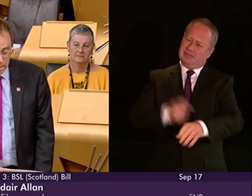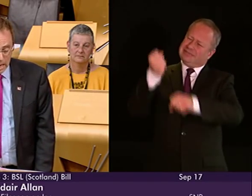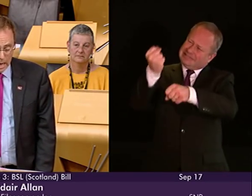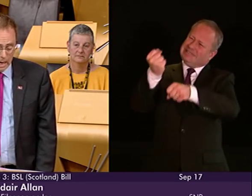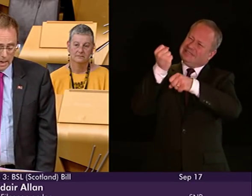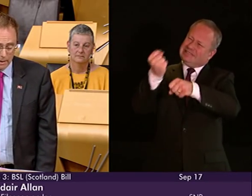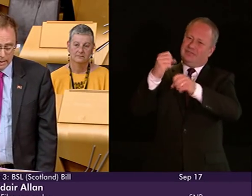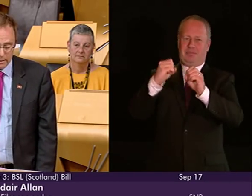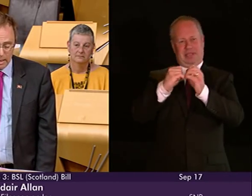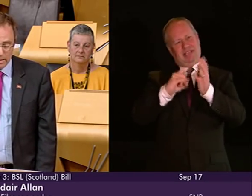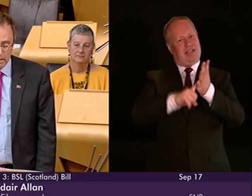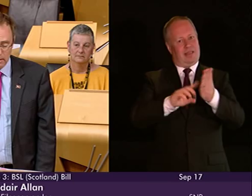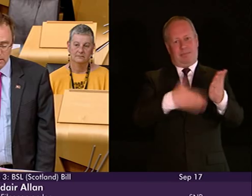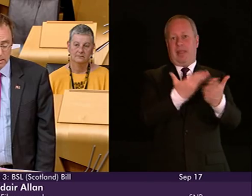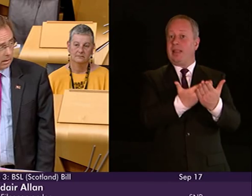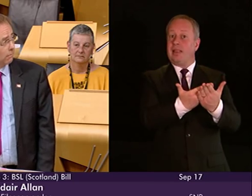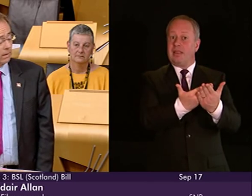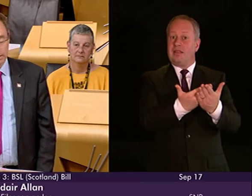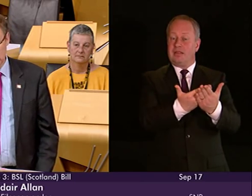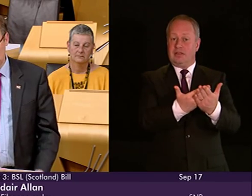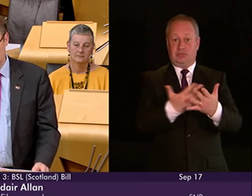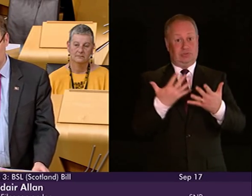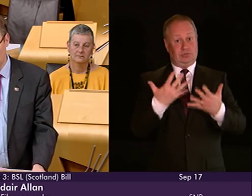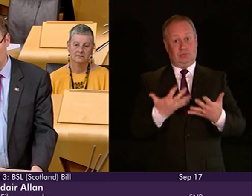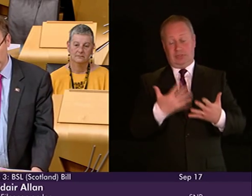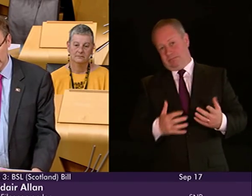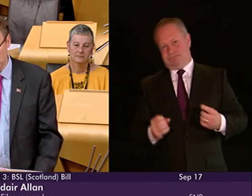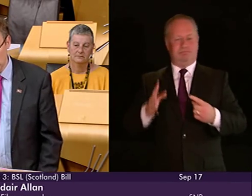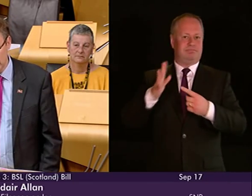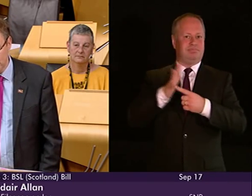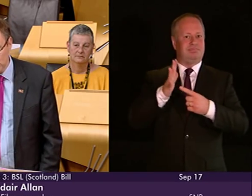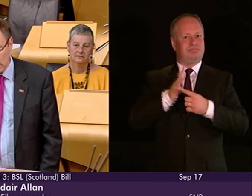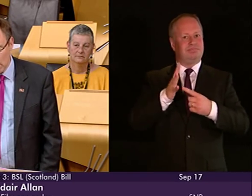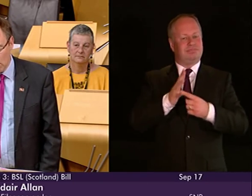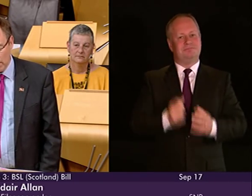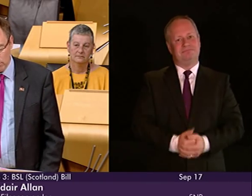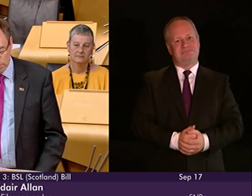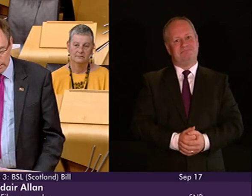years, and I recognise that this is a significant day for that community.